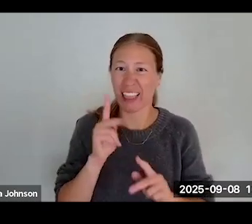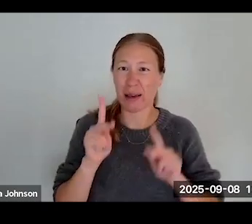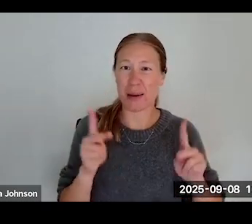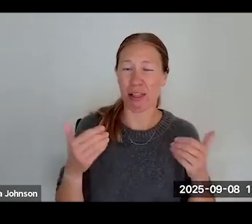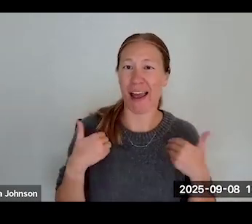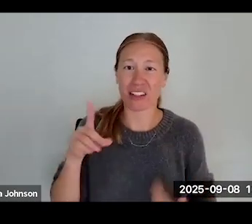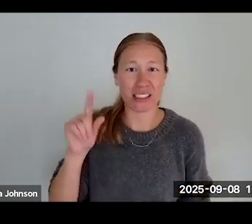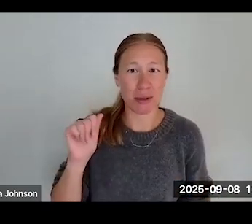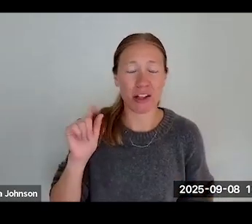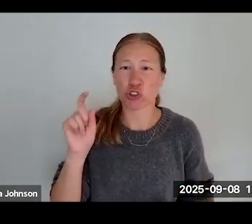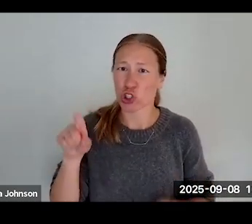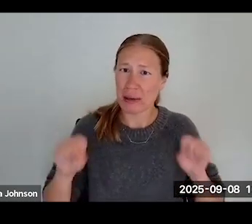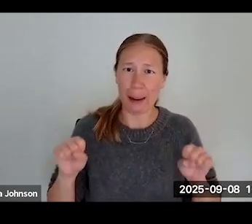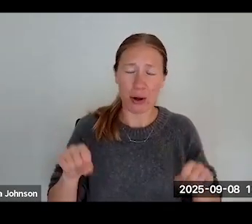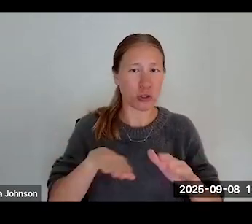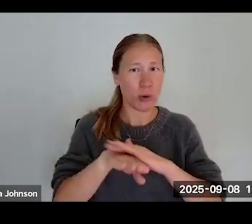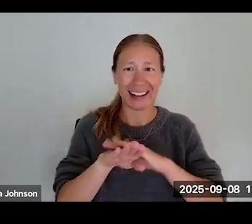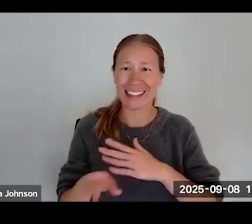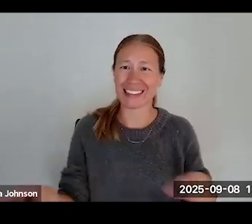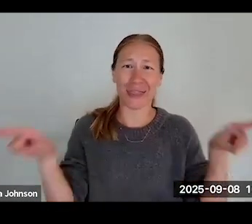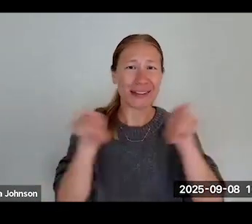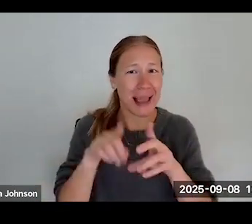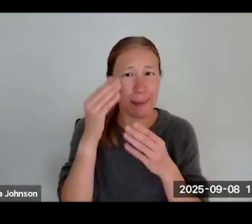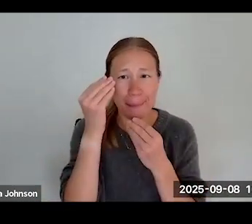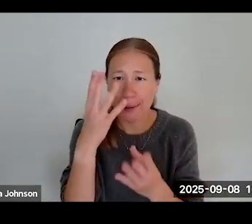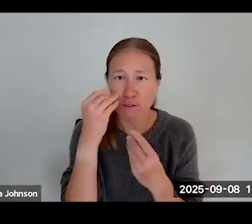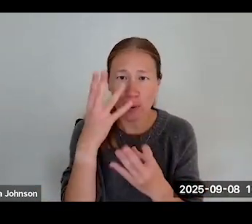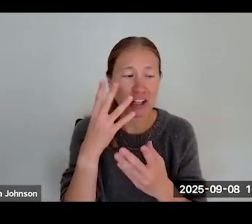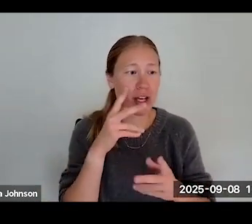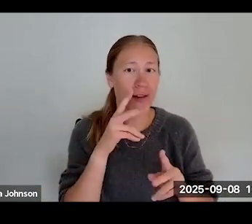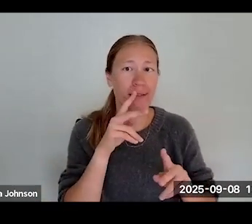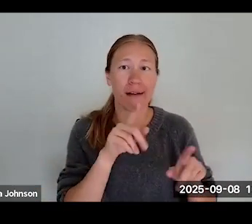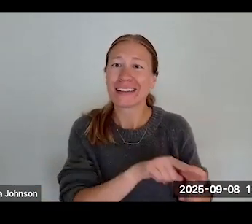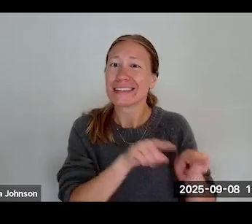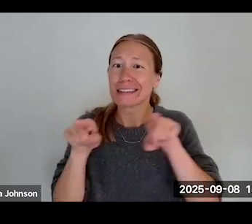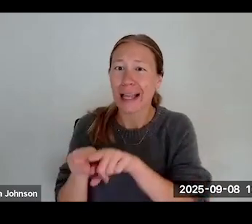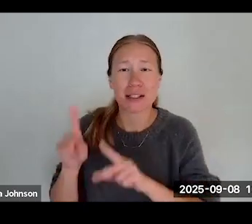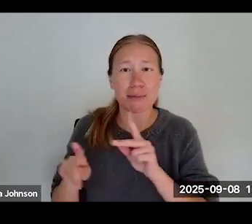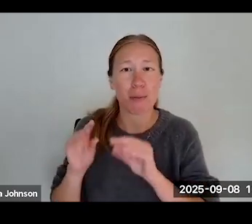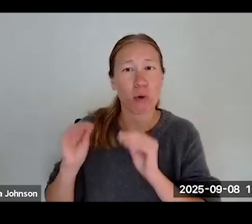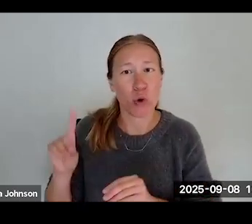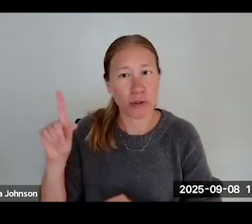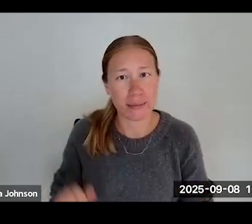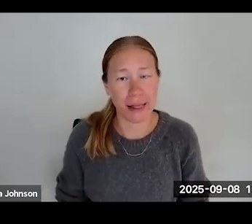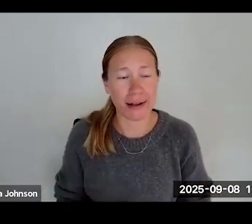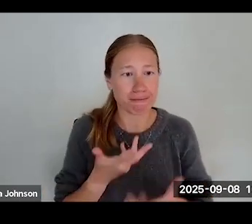should be able to access the same information as individuals without disabilities, engage in the same interactions